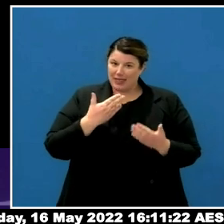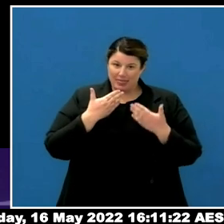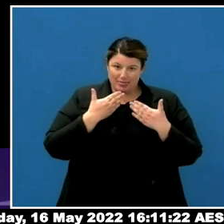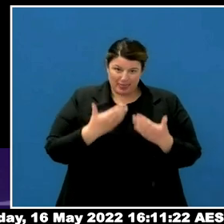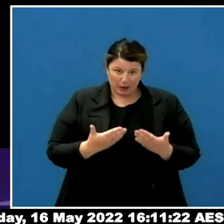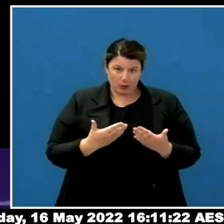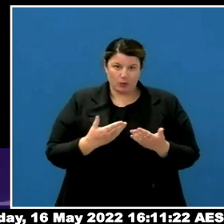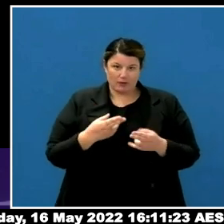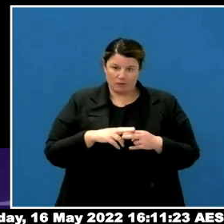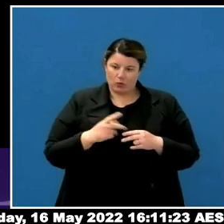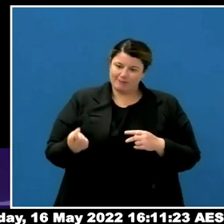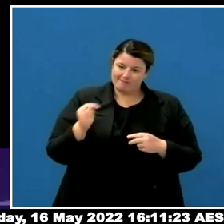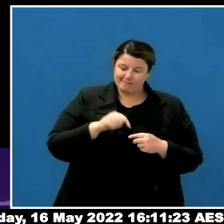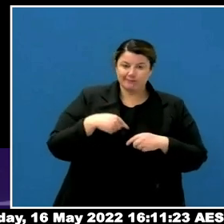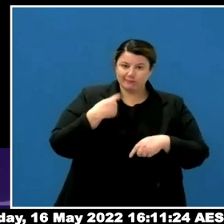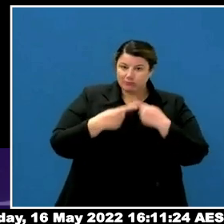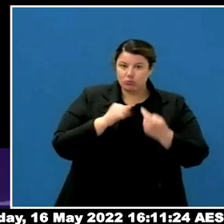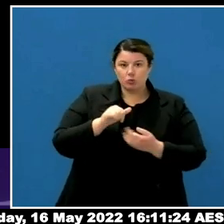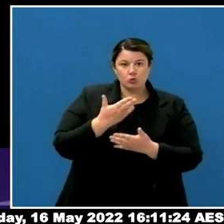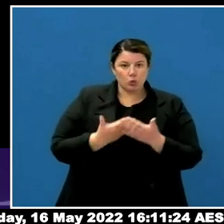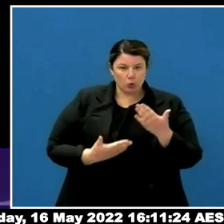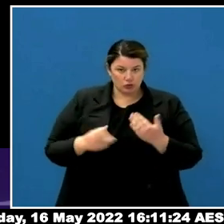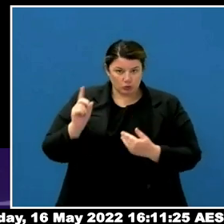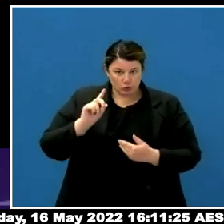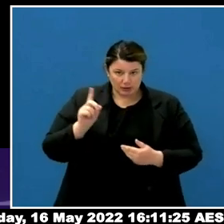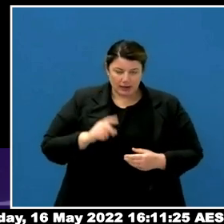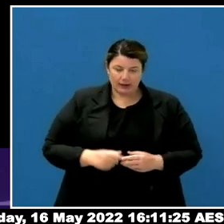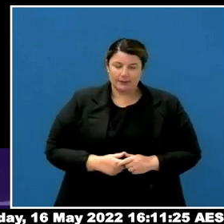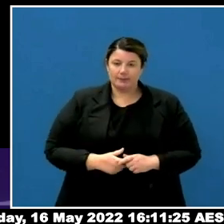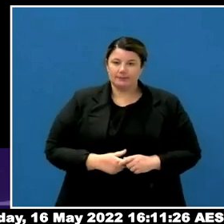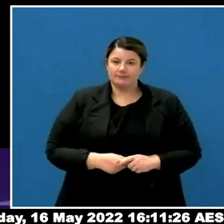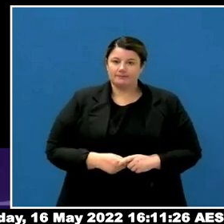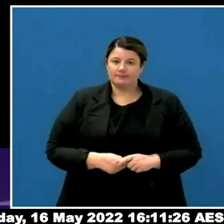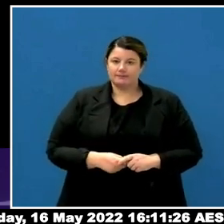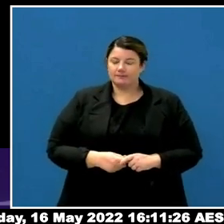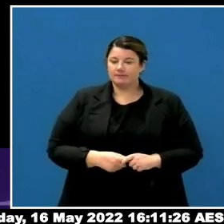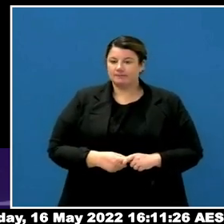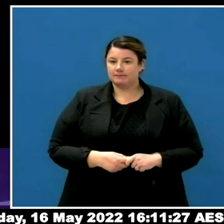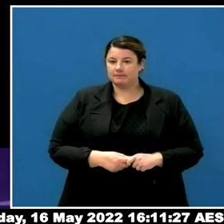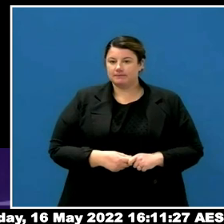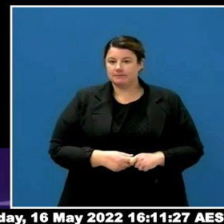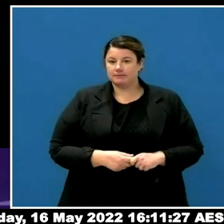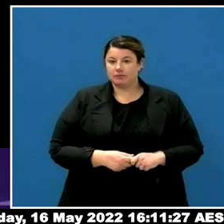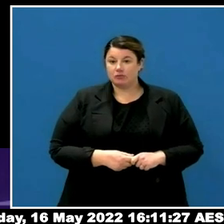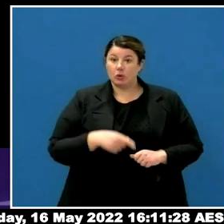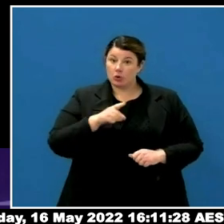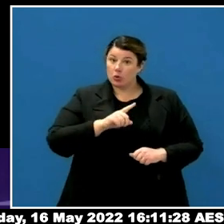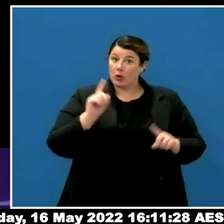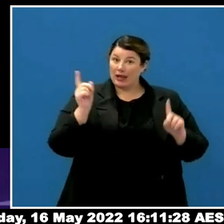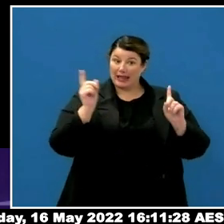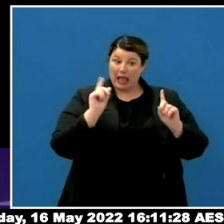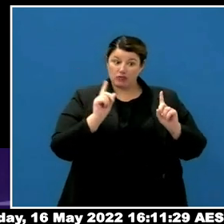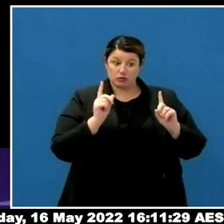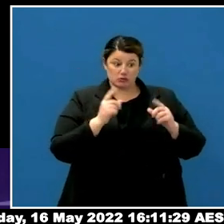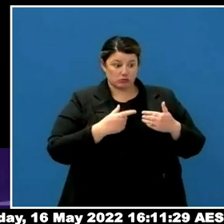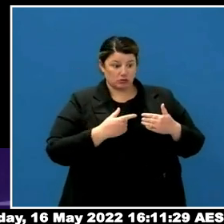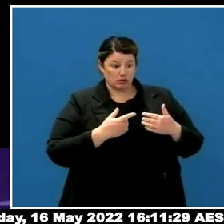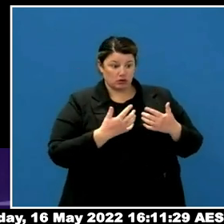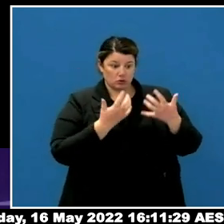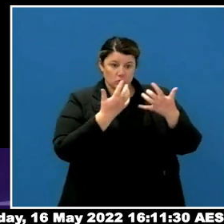So is it fair to say or characterise the current arrangement with the NDIS package is